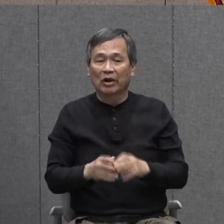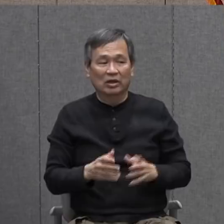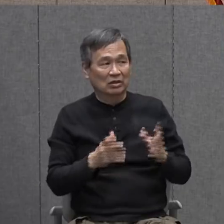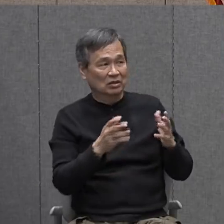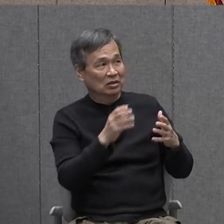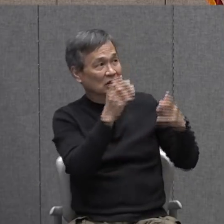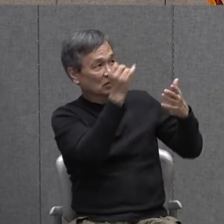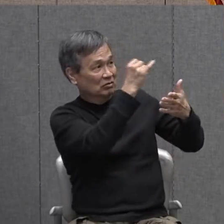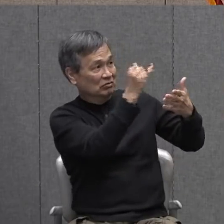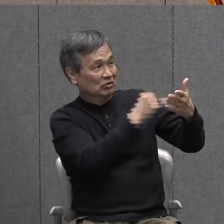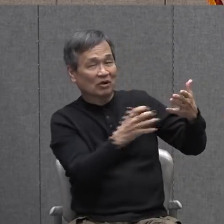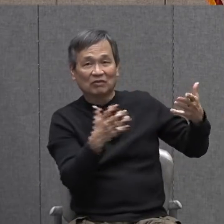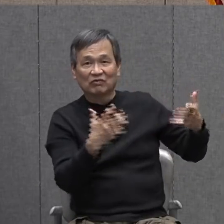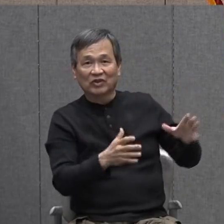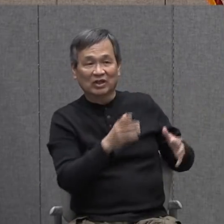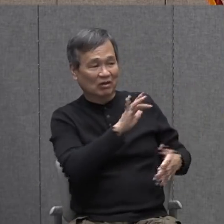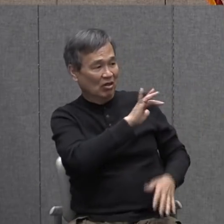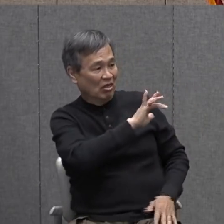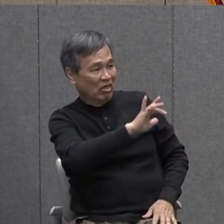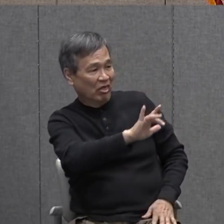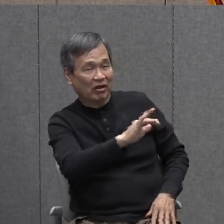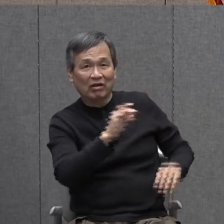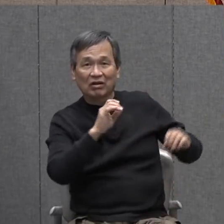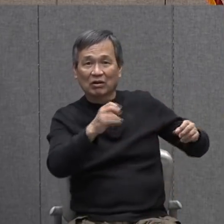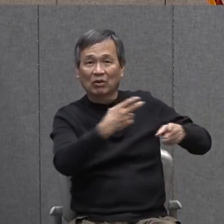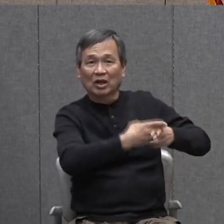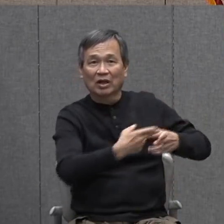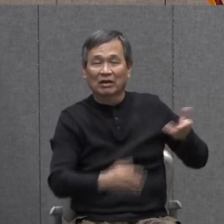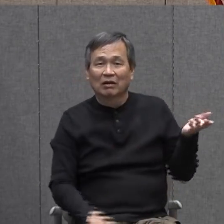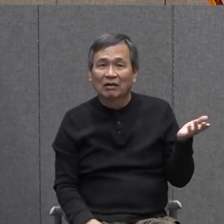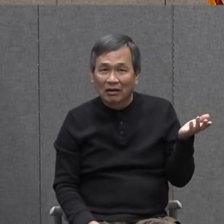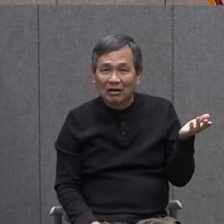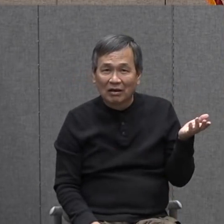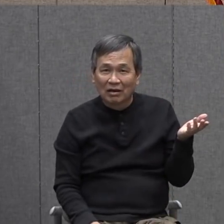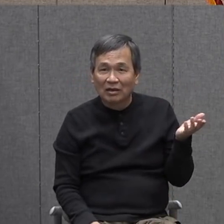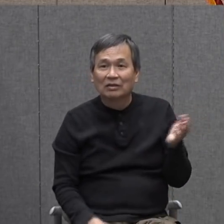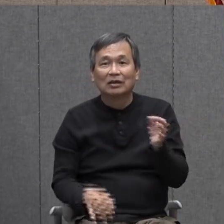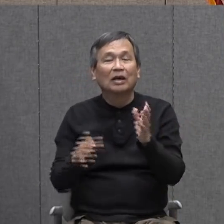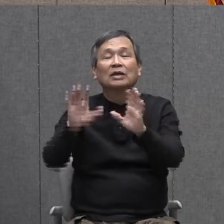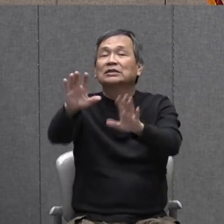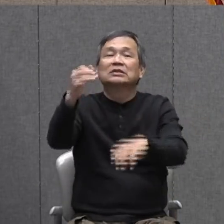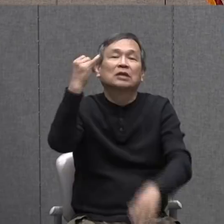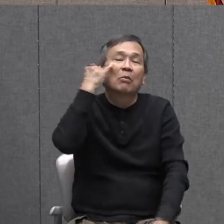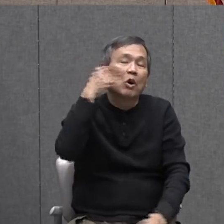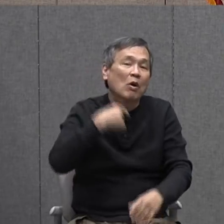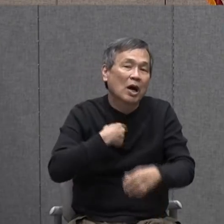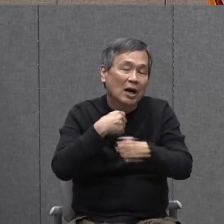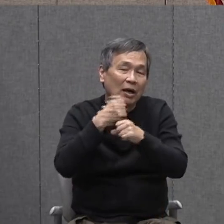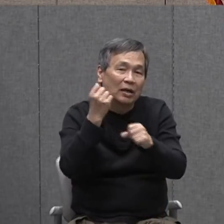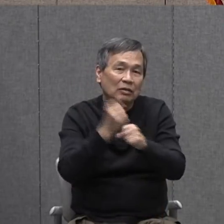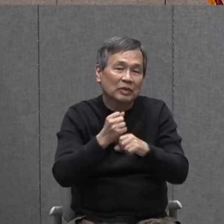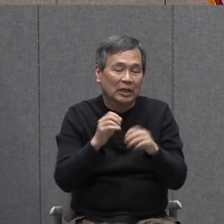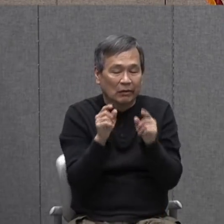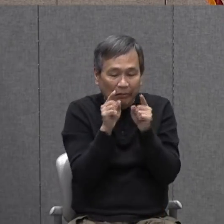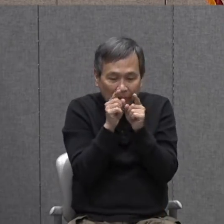Even if I had made a drawing, I'll make a drawing right now. I'll make a little, tiny drawing